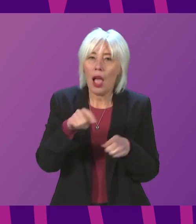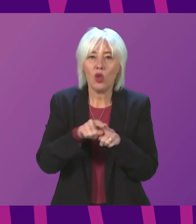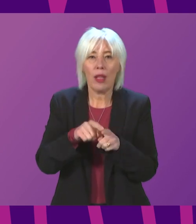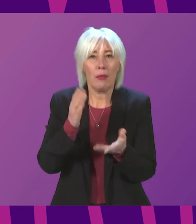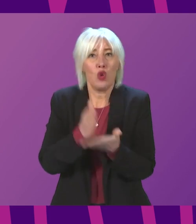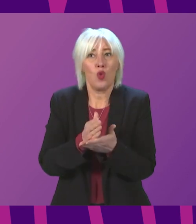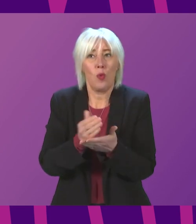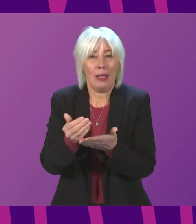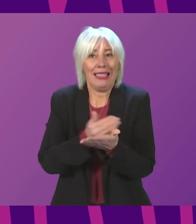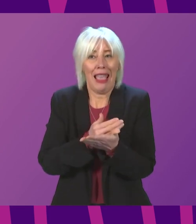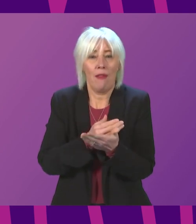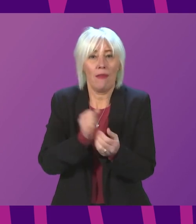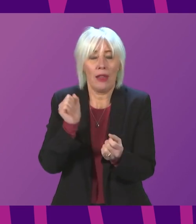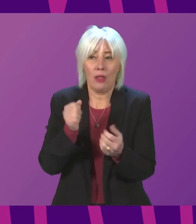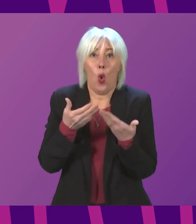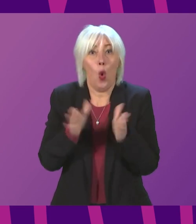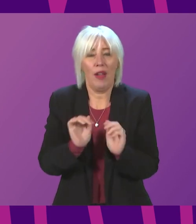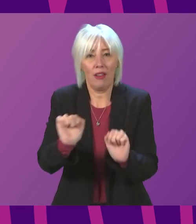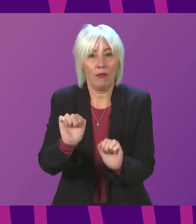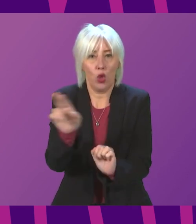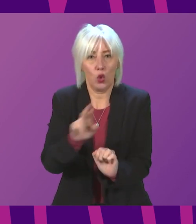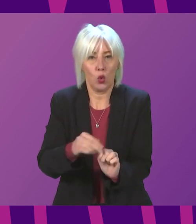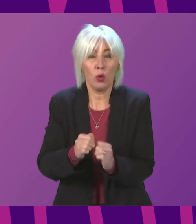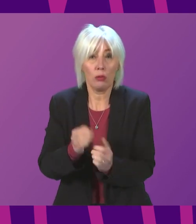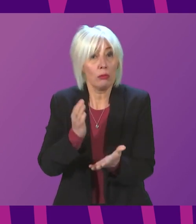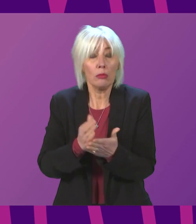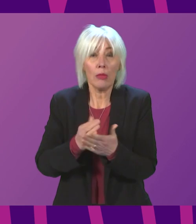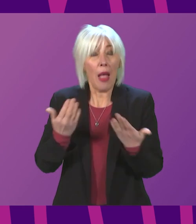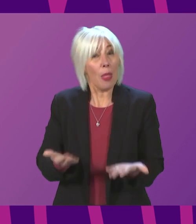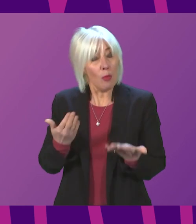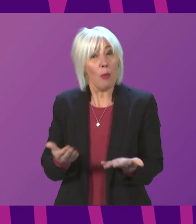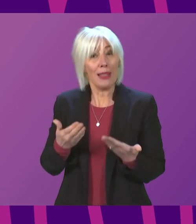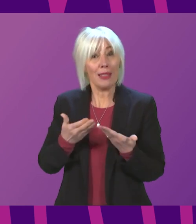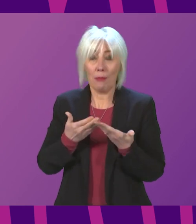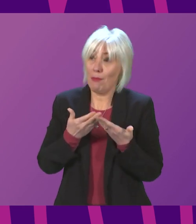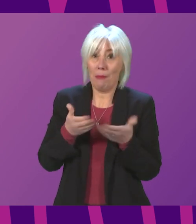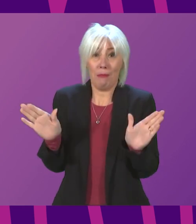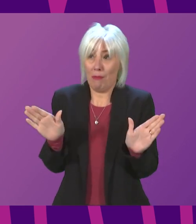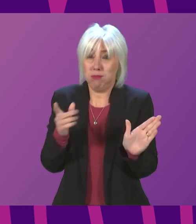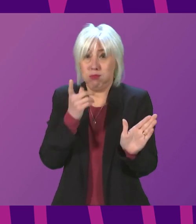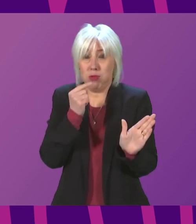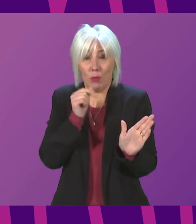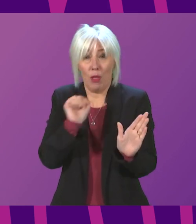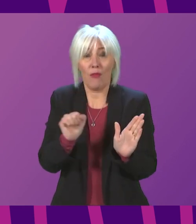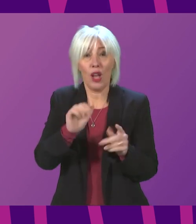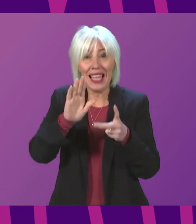There already is mass access to lateral flow testing for secondary school pupils and staff